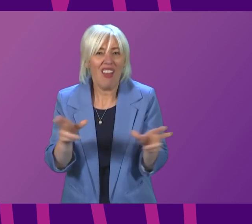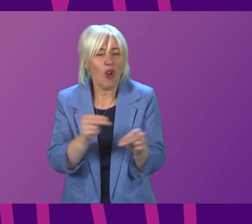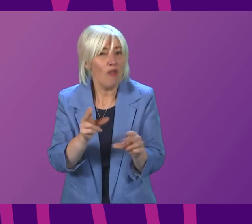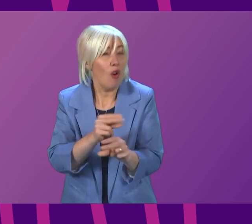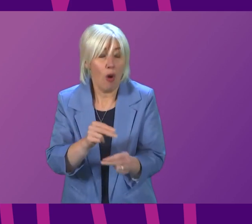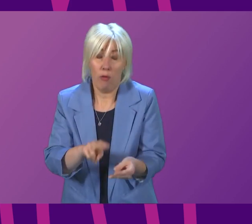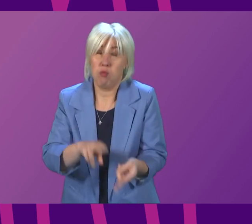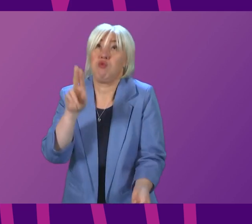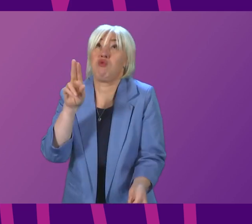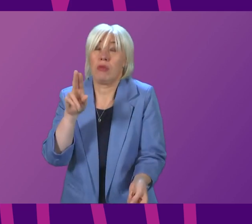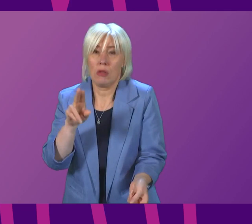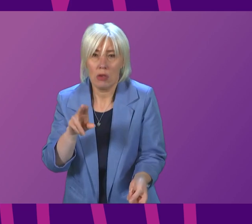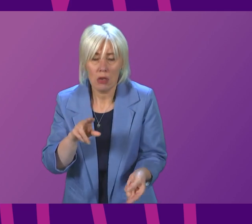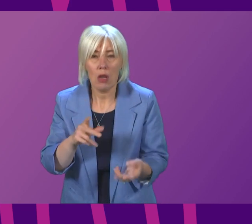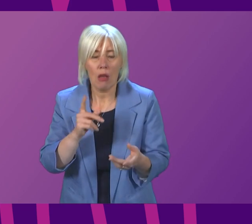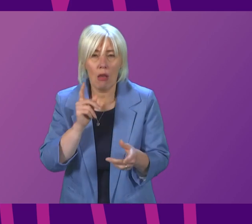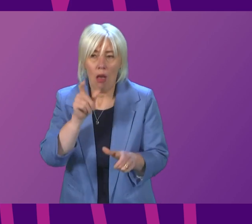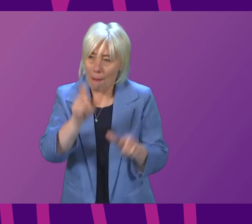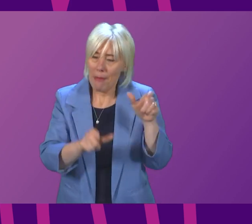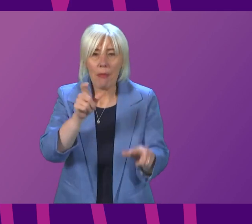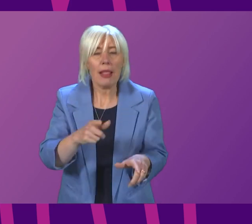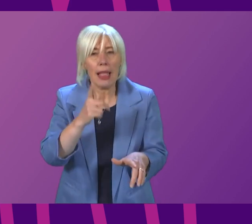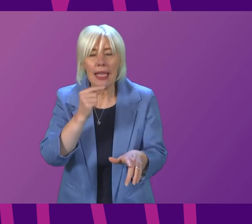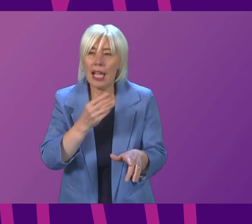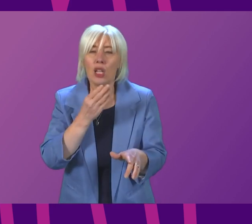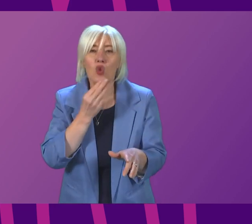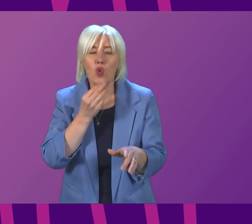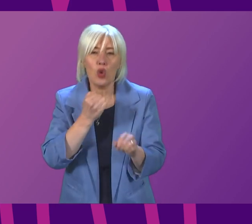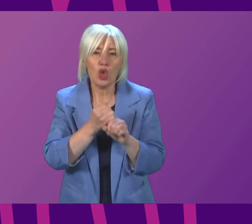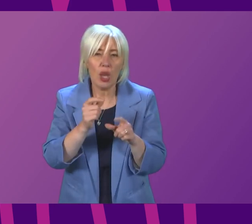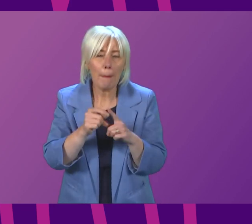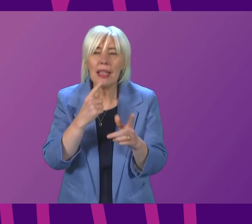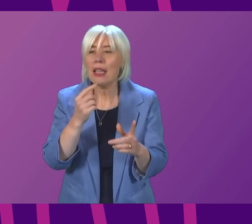People can, of course, continue to use GP services where that is essential, wider community